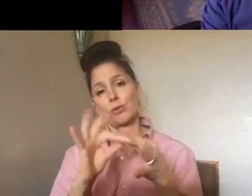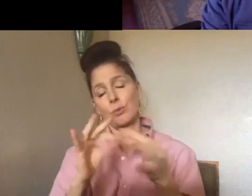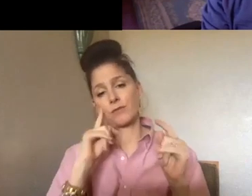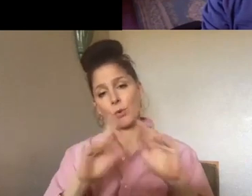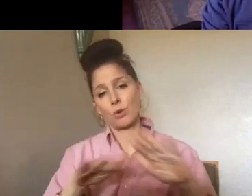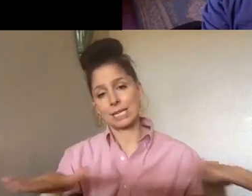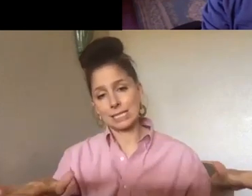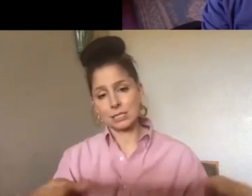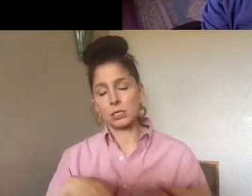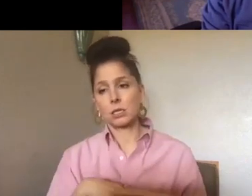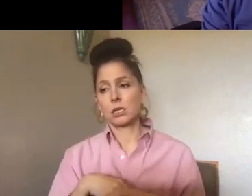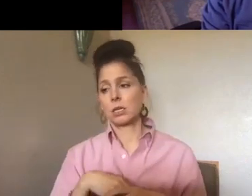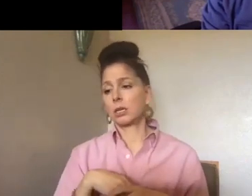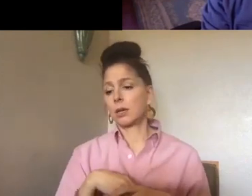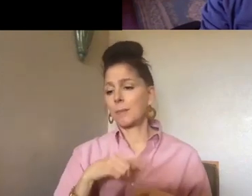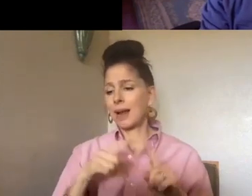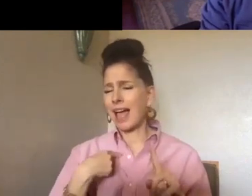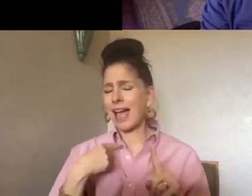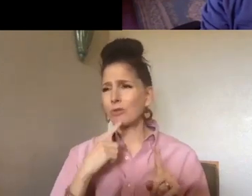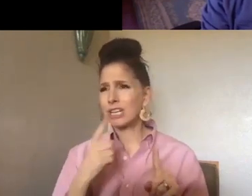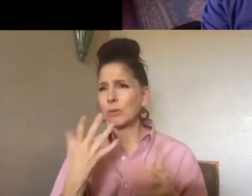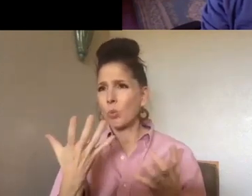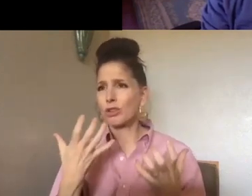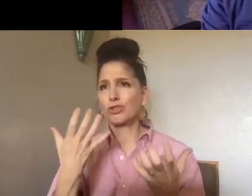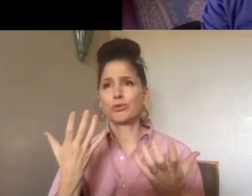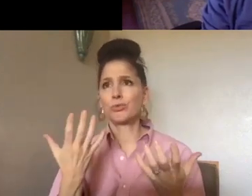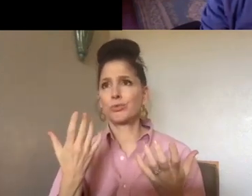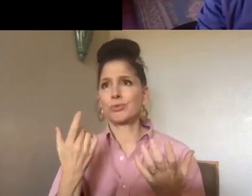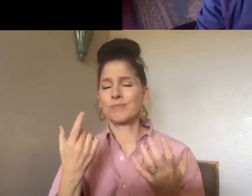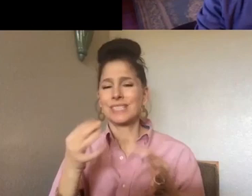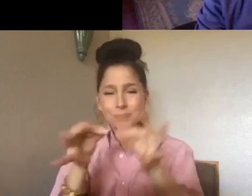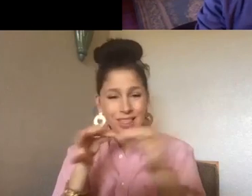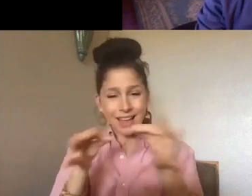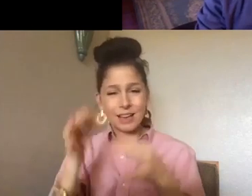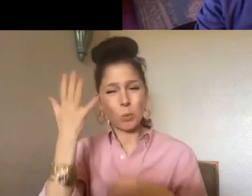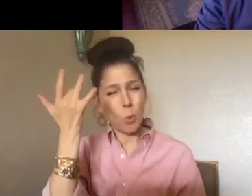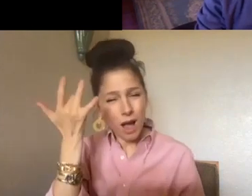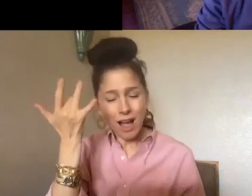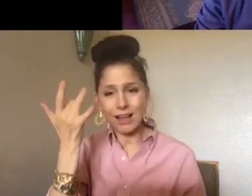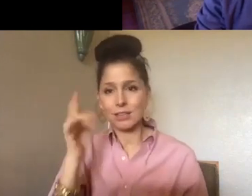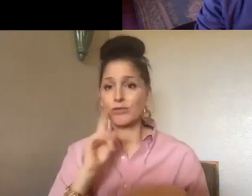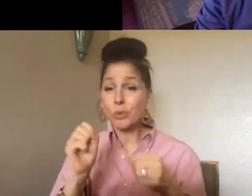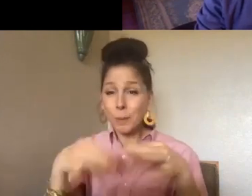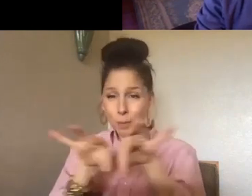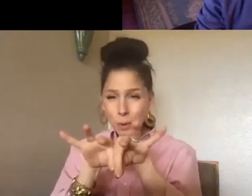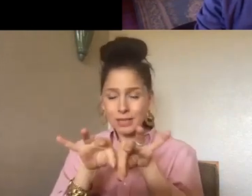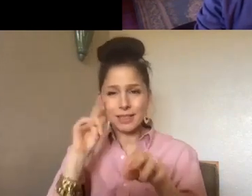storytelling for children. And then I really wanted to explain why it was so important, because